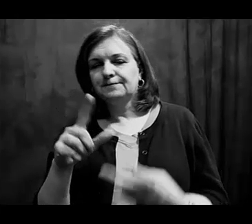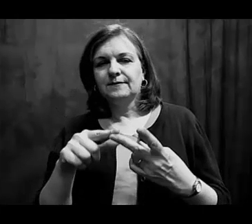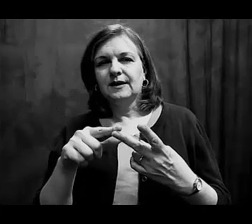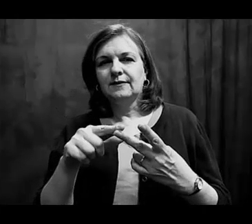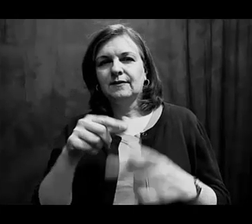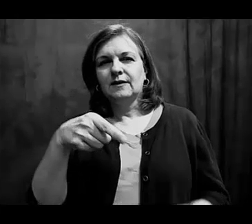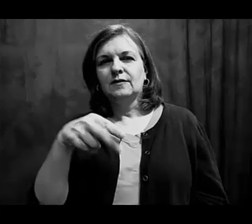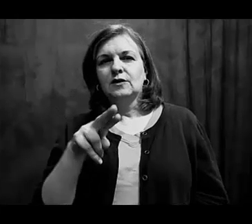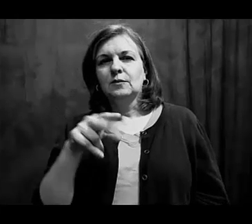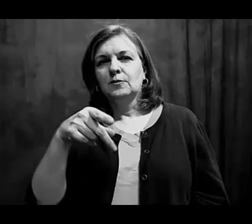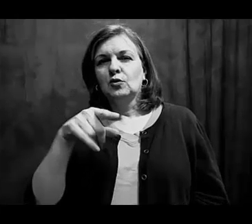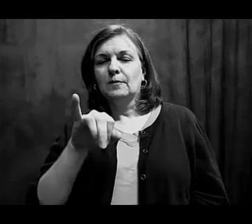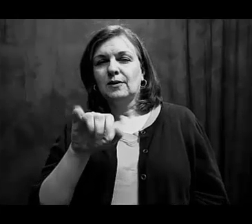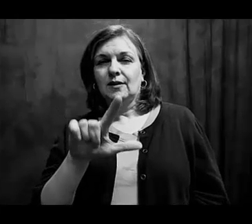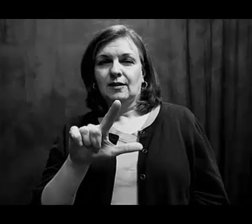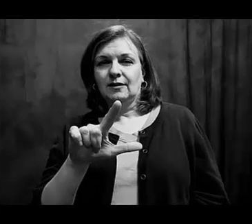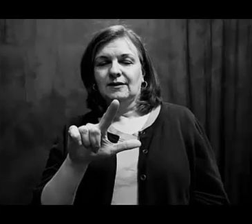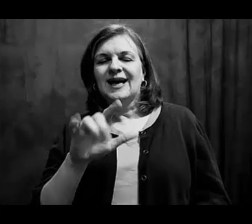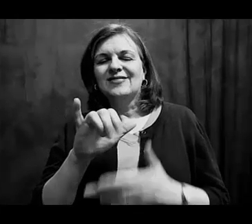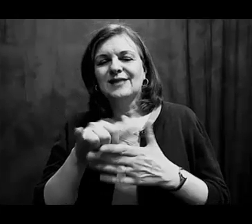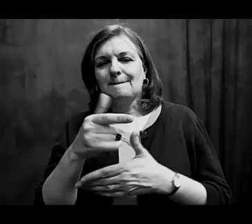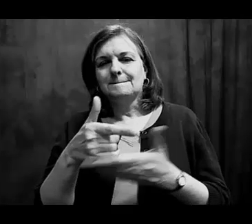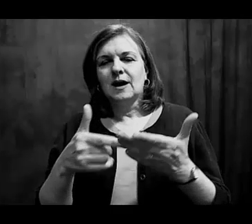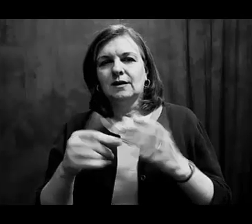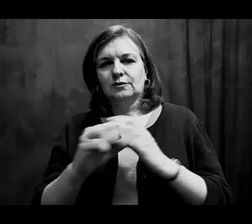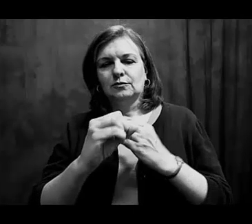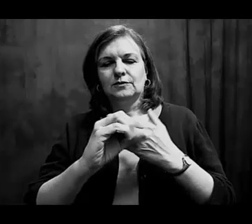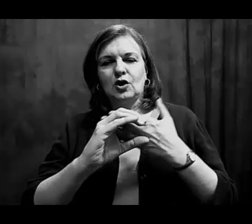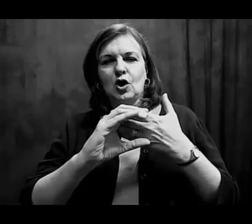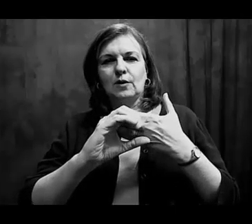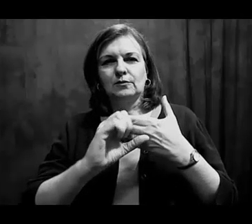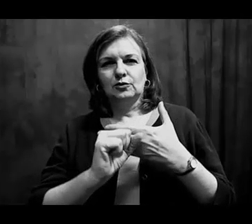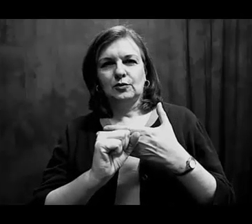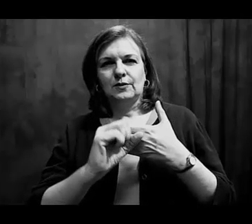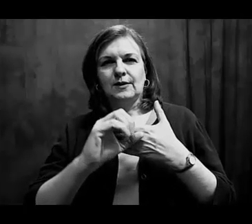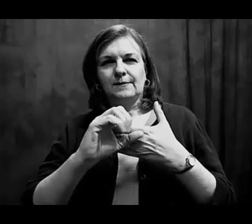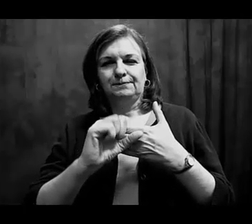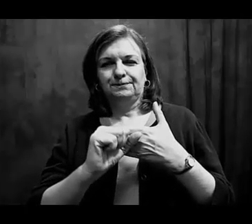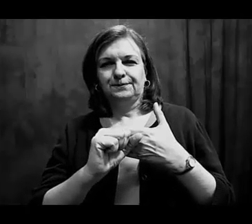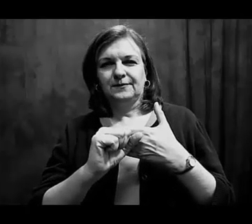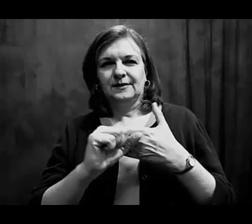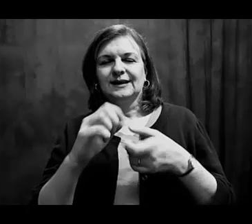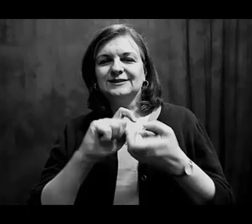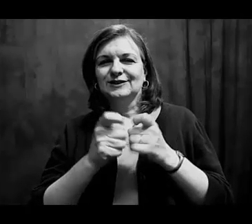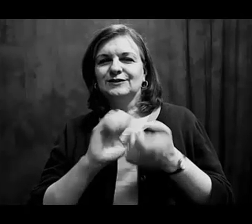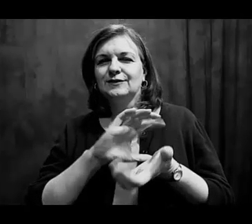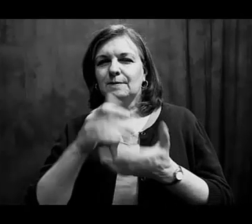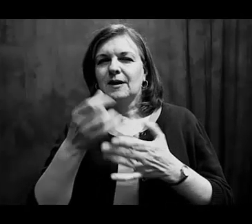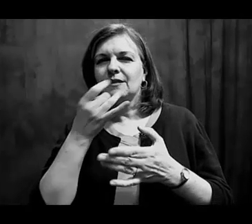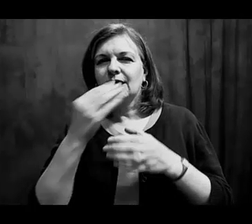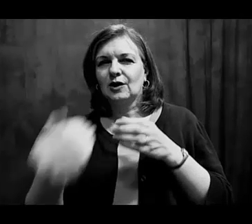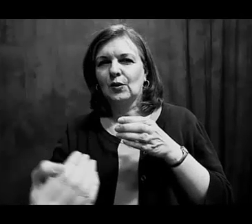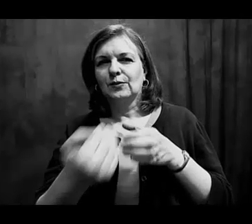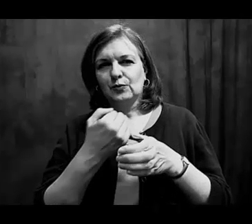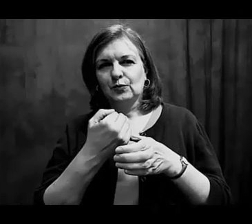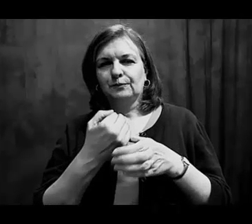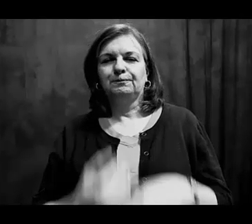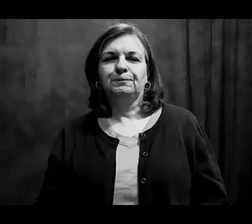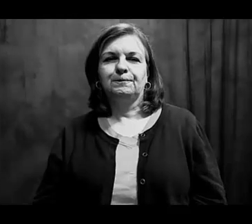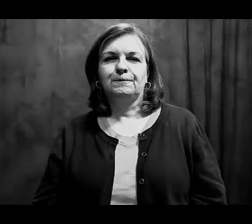Pupil is what will adjust to change the amount of light that's going into your eye